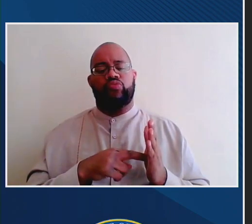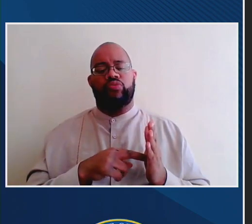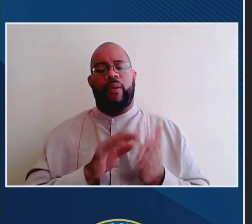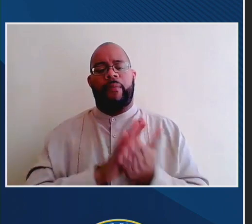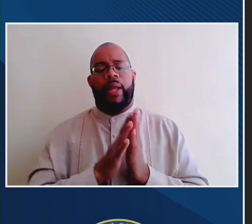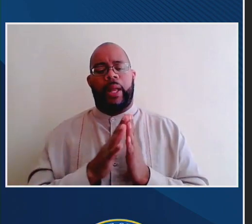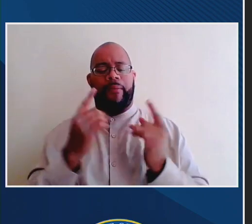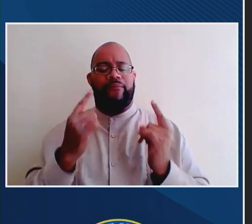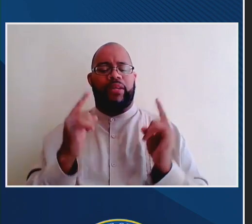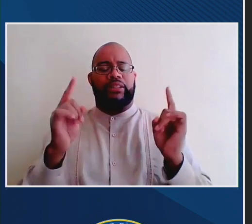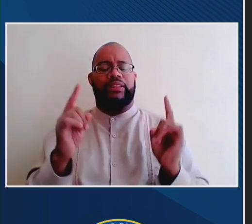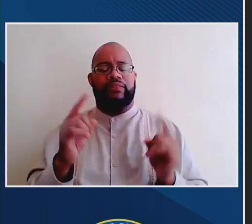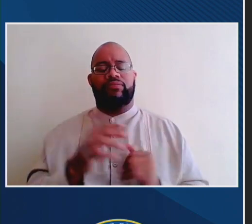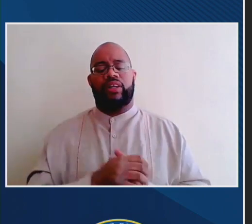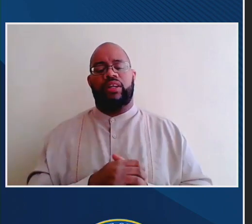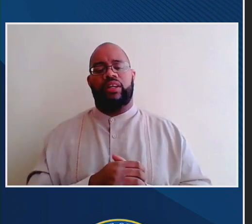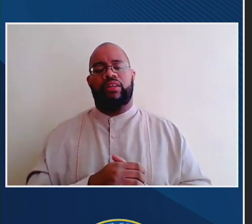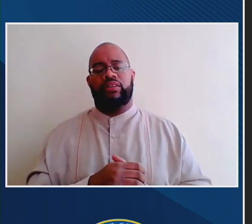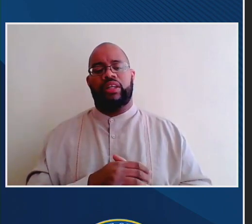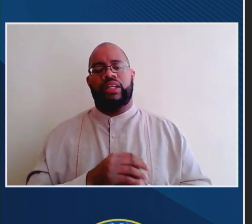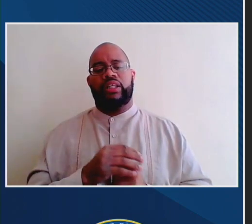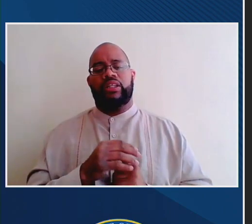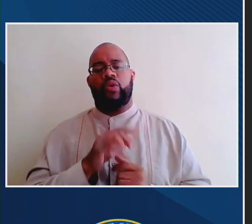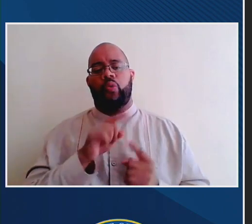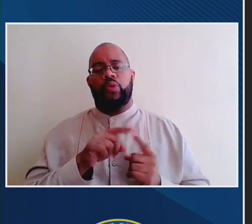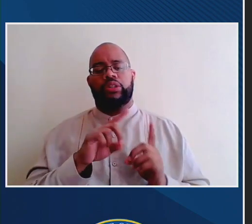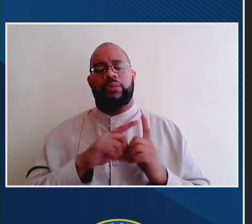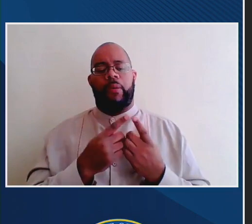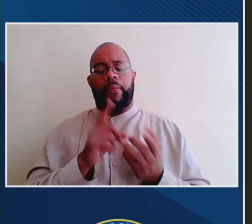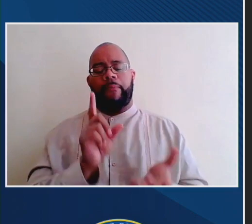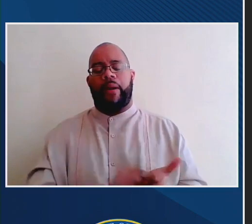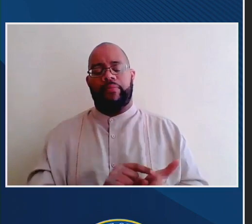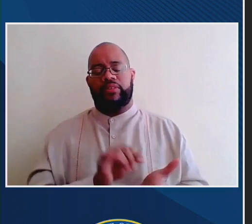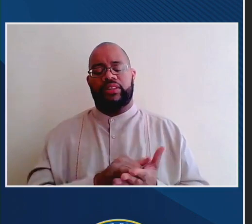You know, if the- once the Department publishes them at the end of this process.